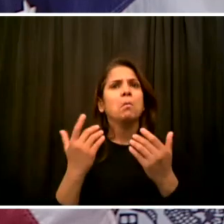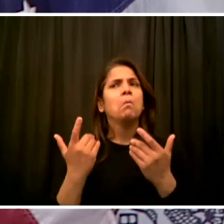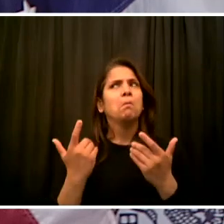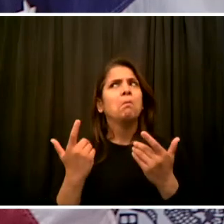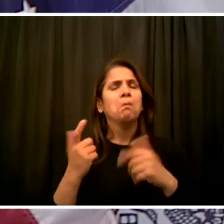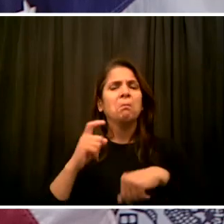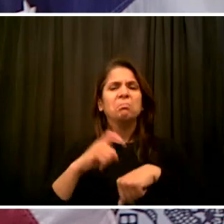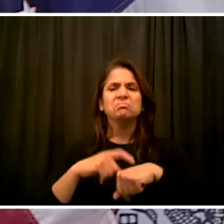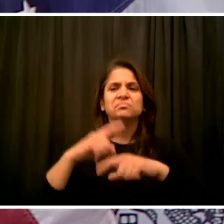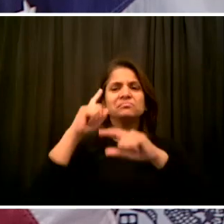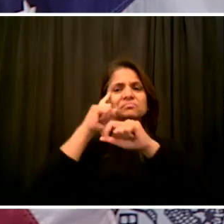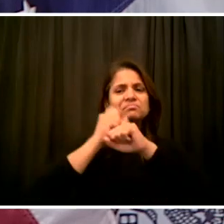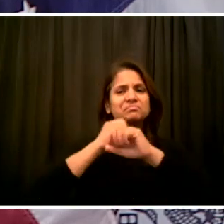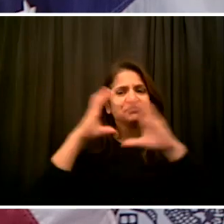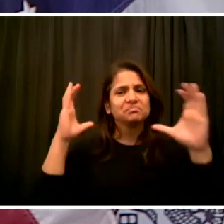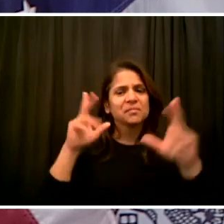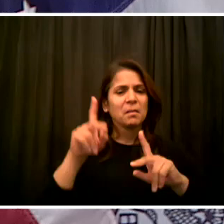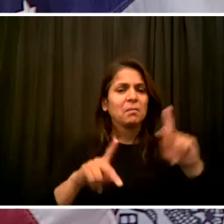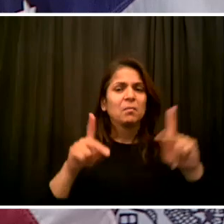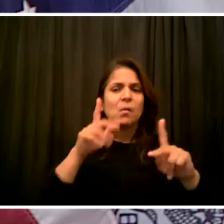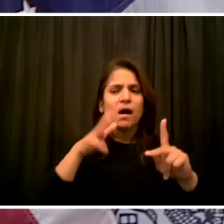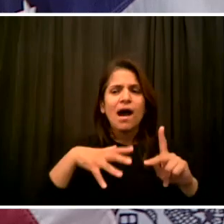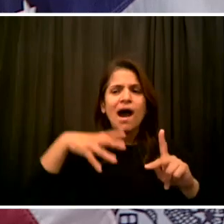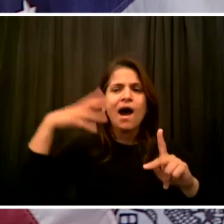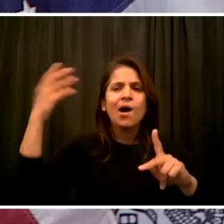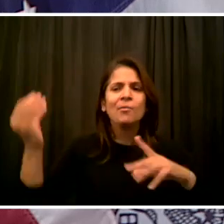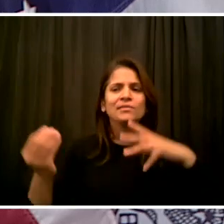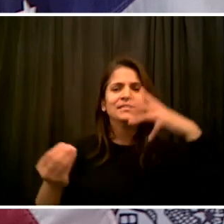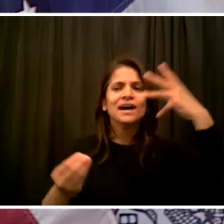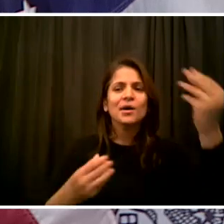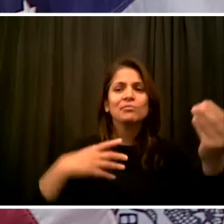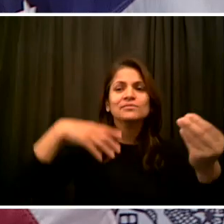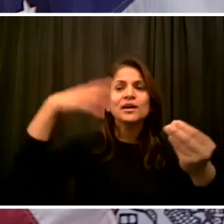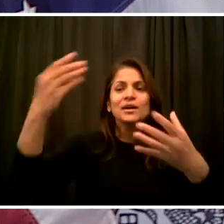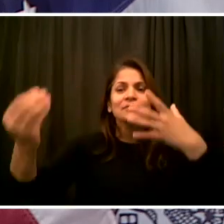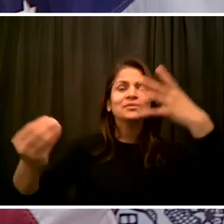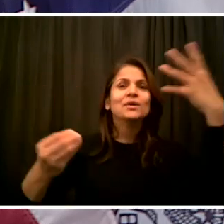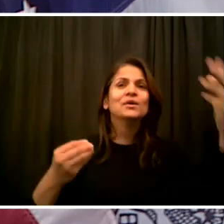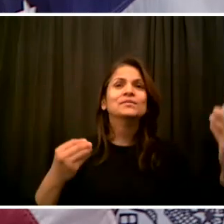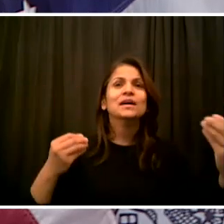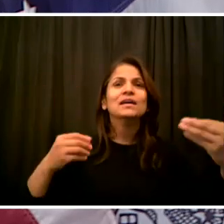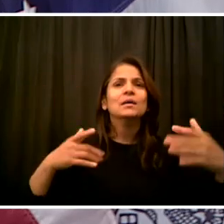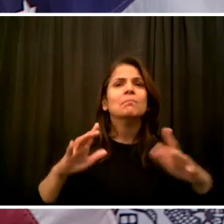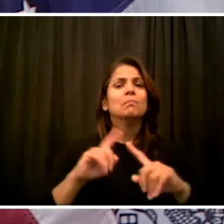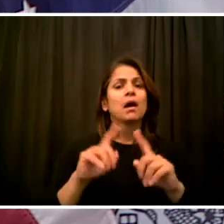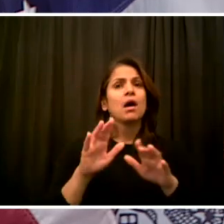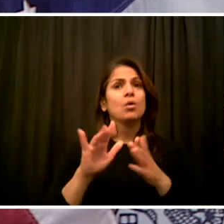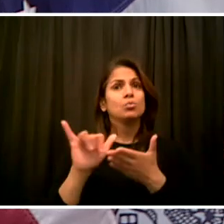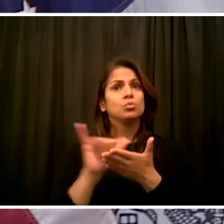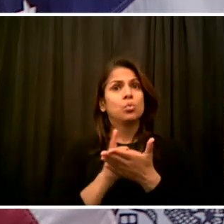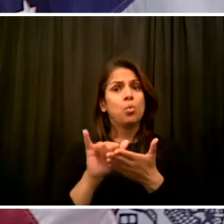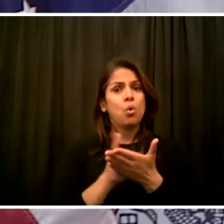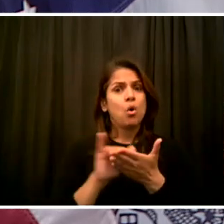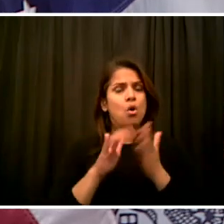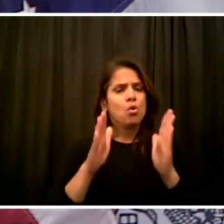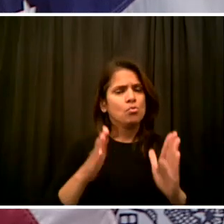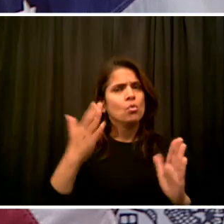MUCH THERE IS A CONSESUNS IN THE CITY, THE VAST MAJORITY OF PEOPLE UNDERSTAND